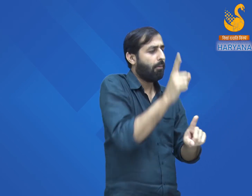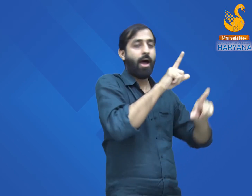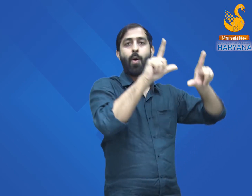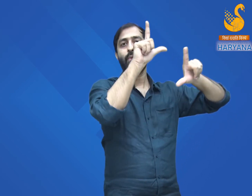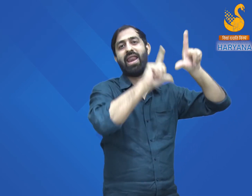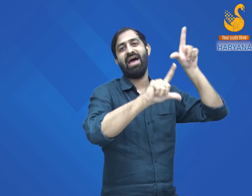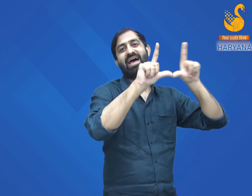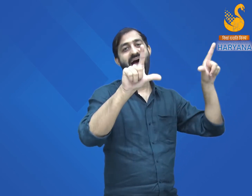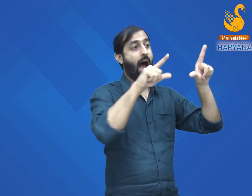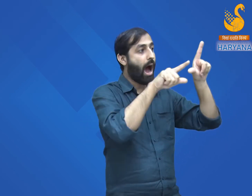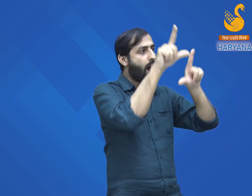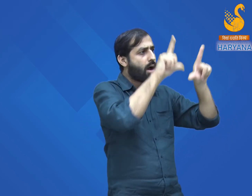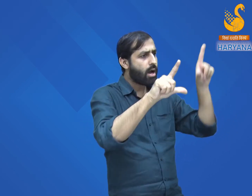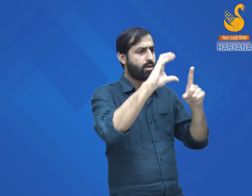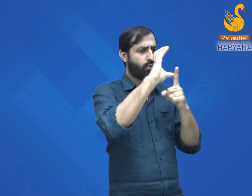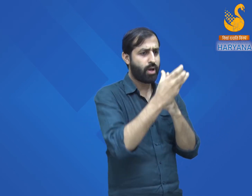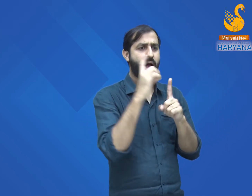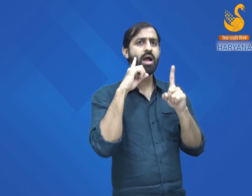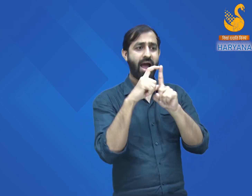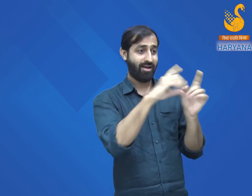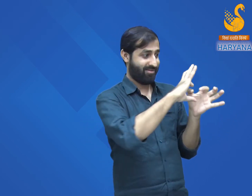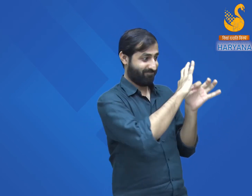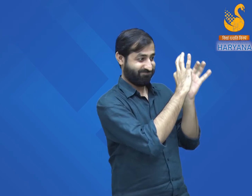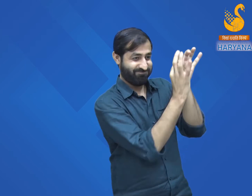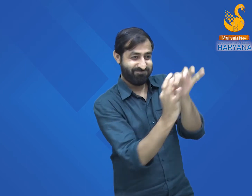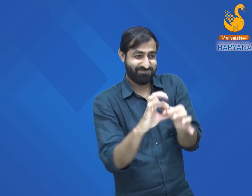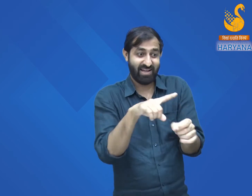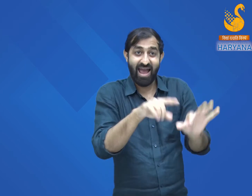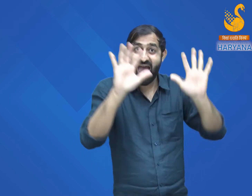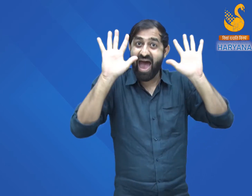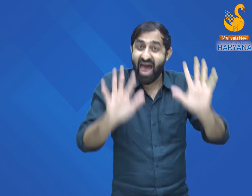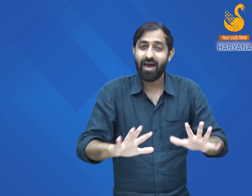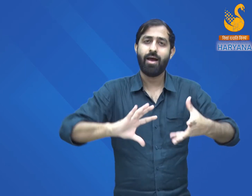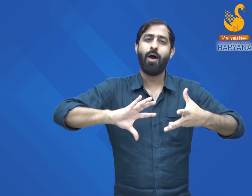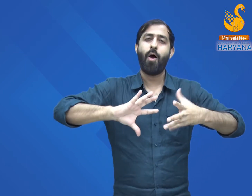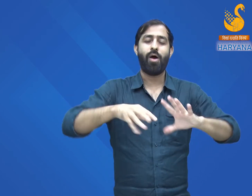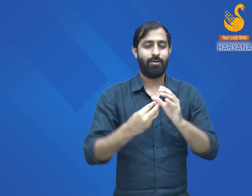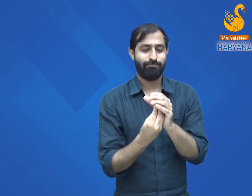and language. Language, culture and identity are interrelated with each other